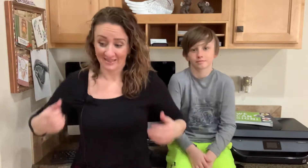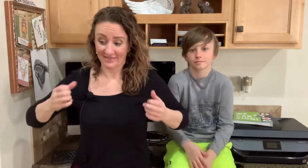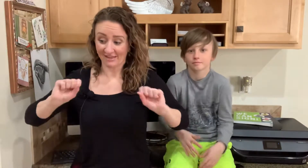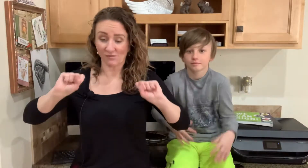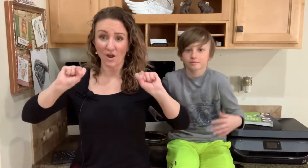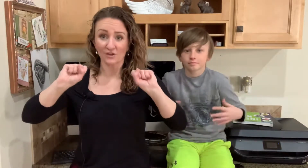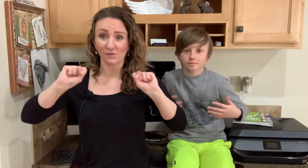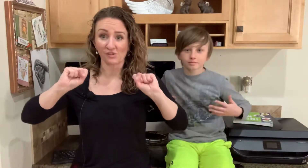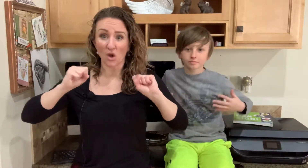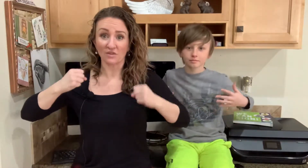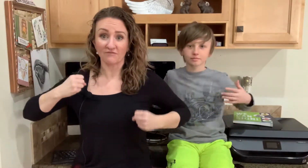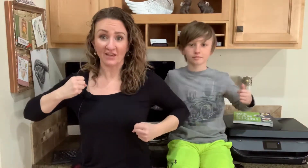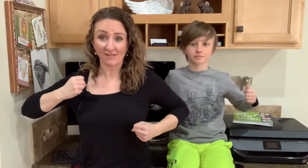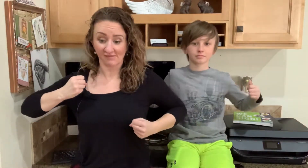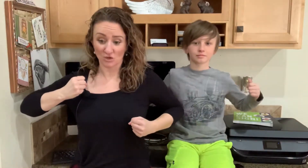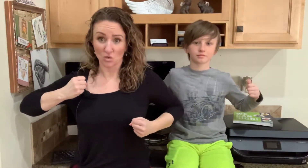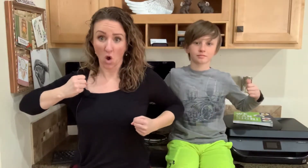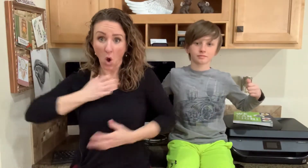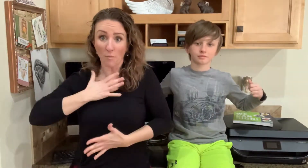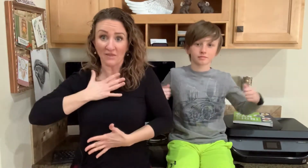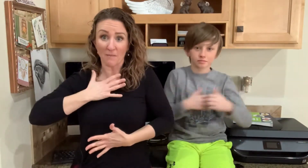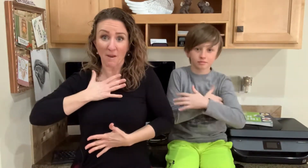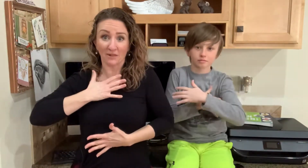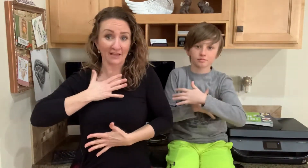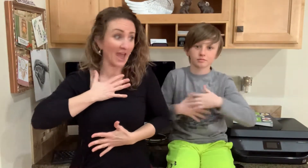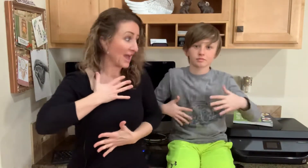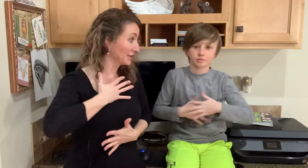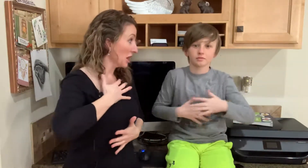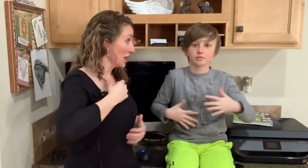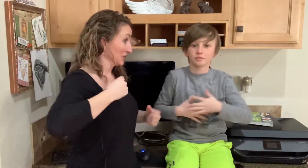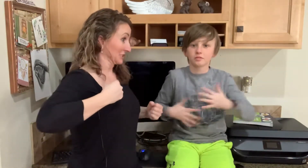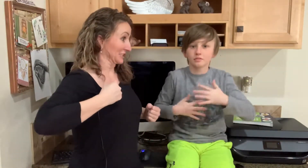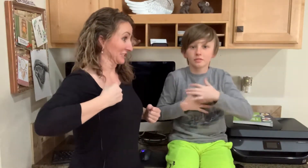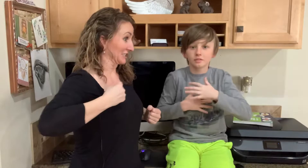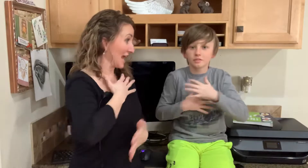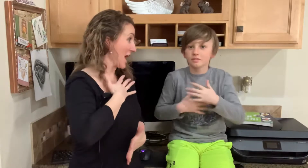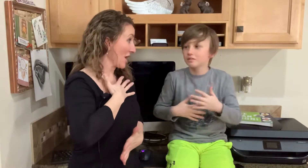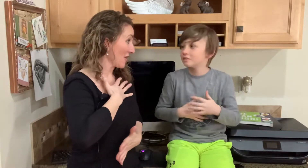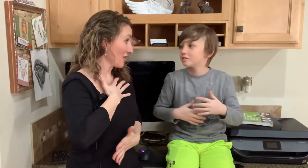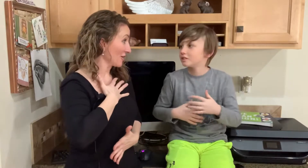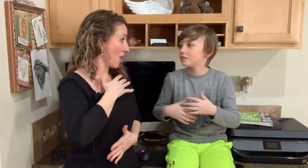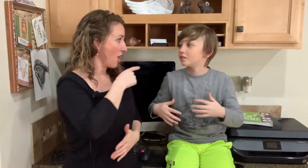This one, you start with fists and you open them up like that. Scared!